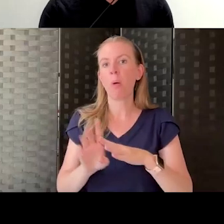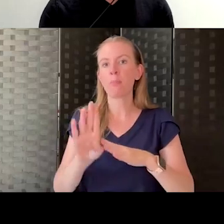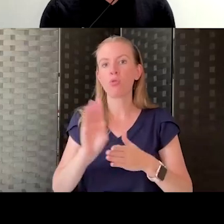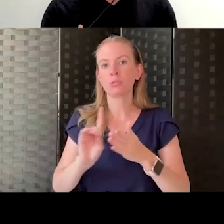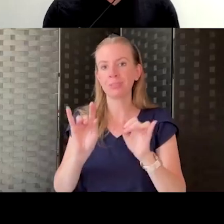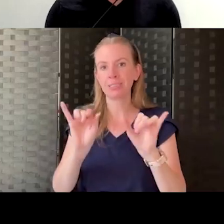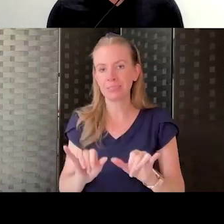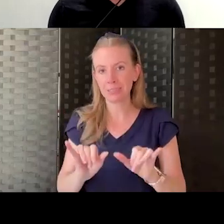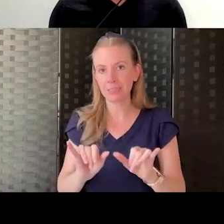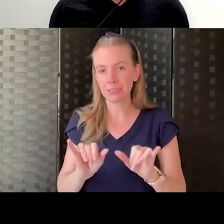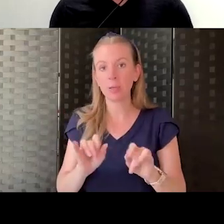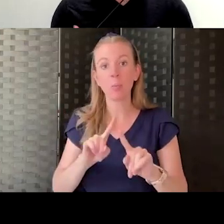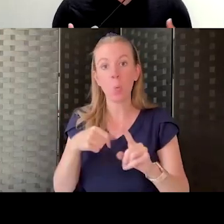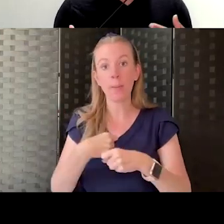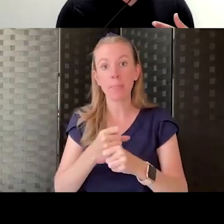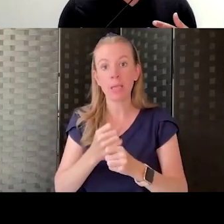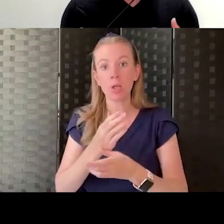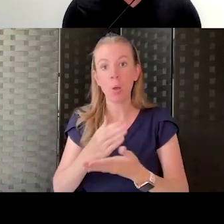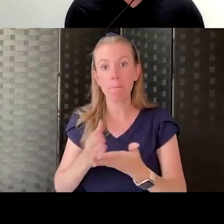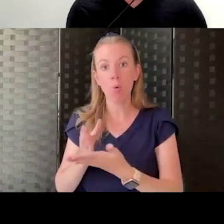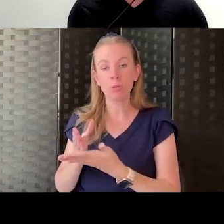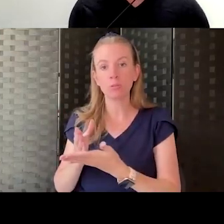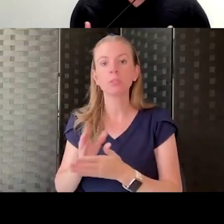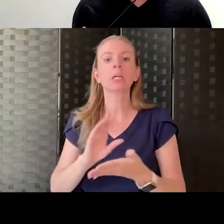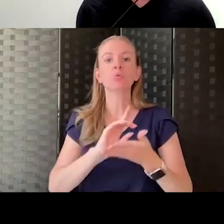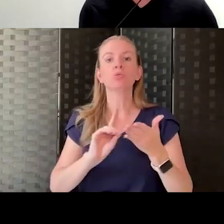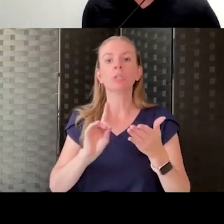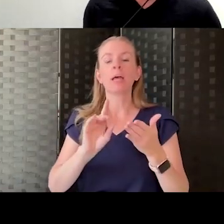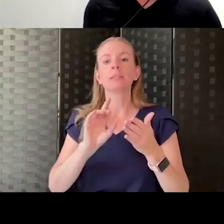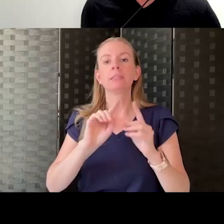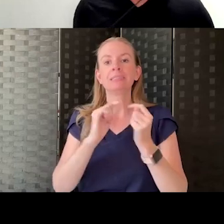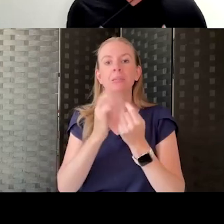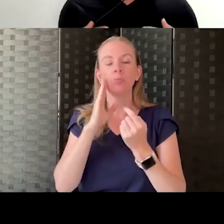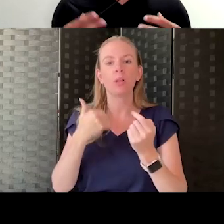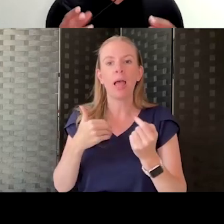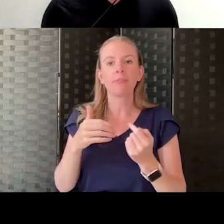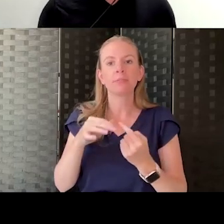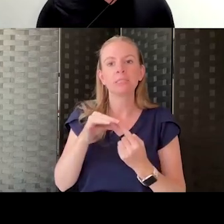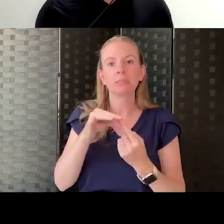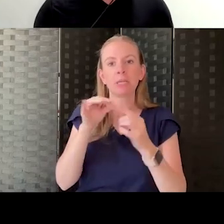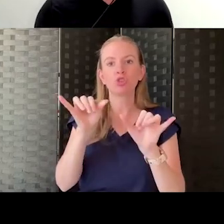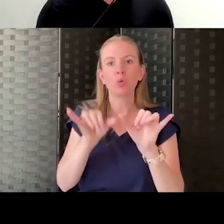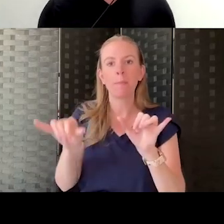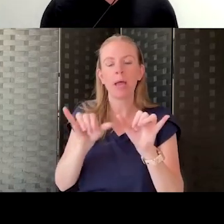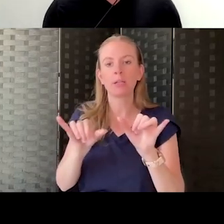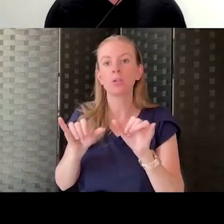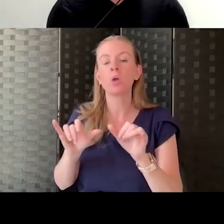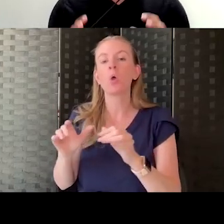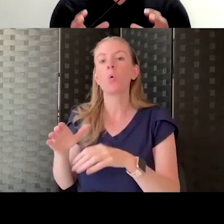to build a component in our design teams come up with a unique pattern where native HTML elements